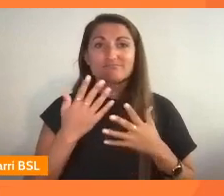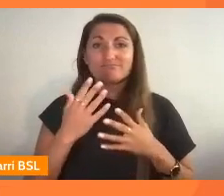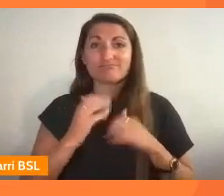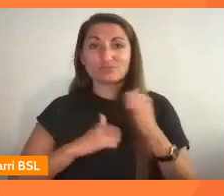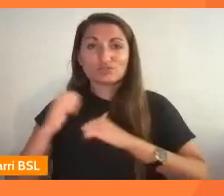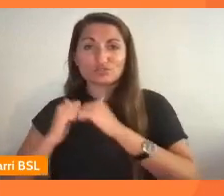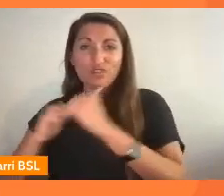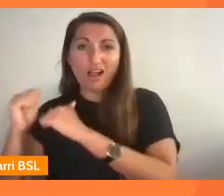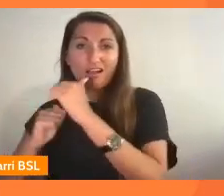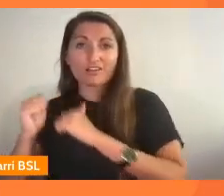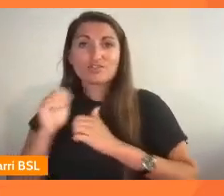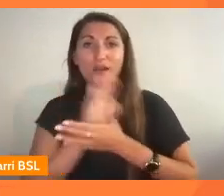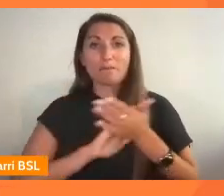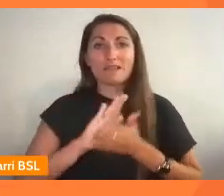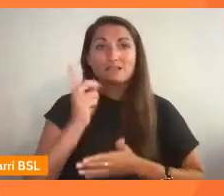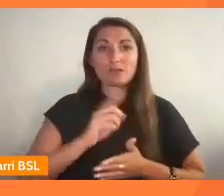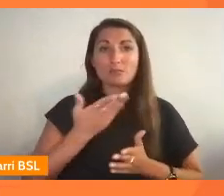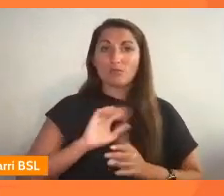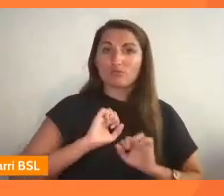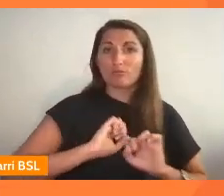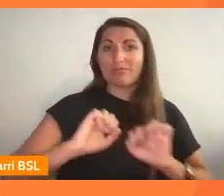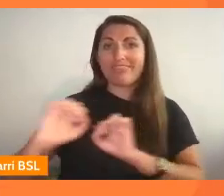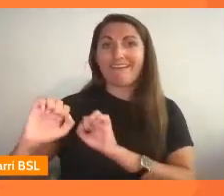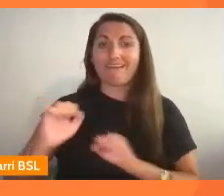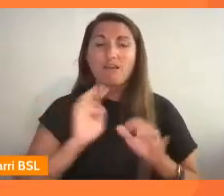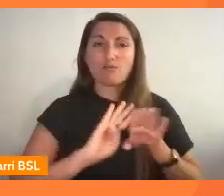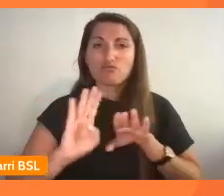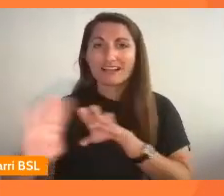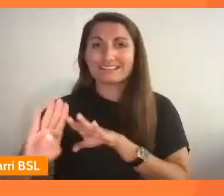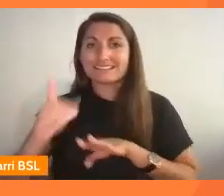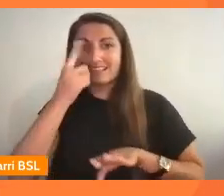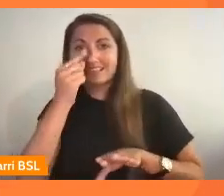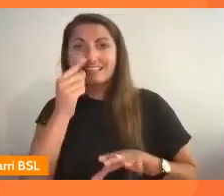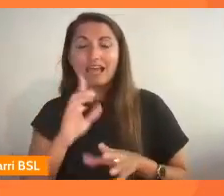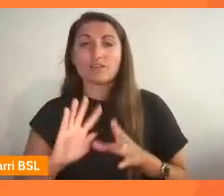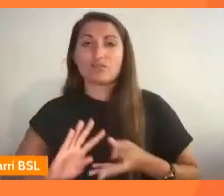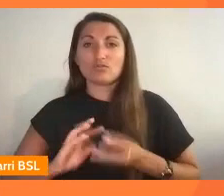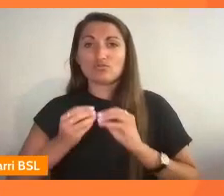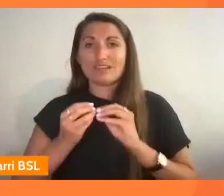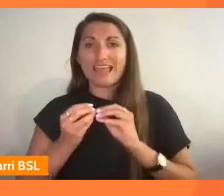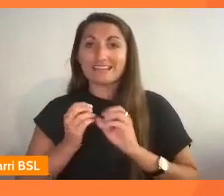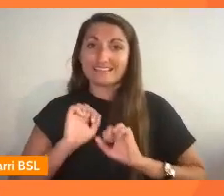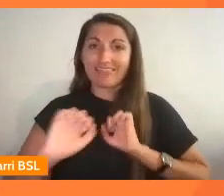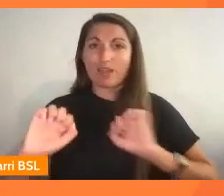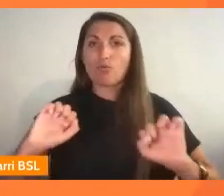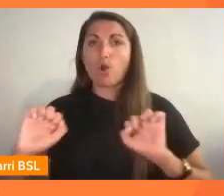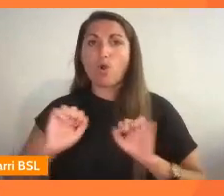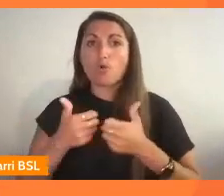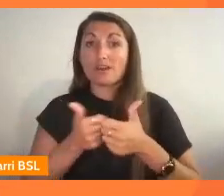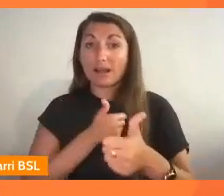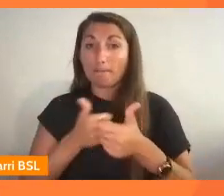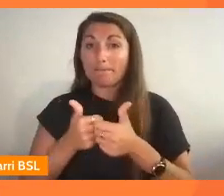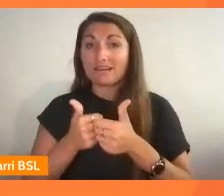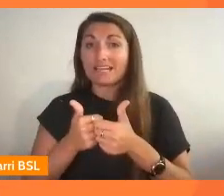their own practices and create their own companies that will push them through.